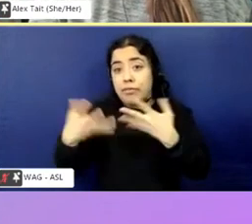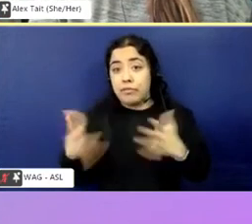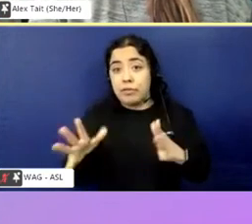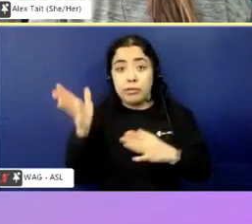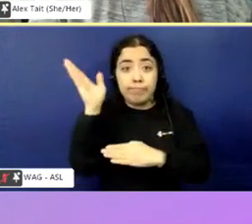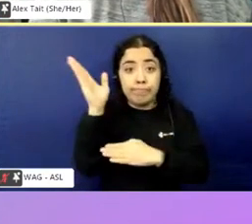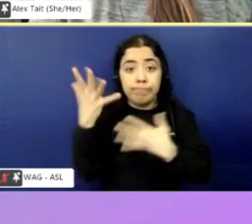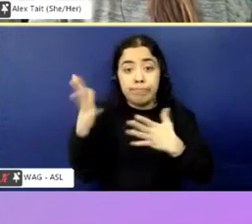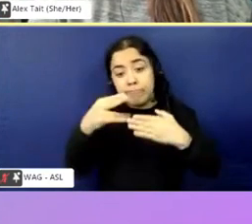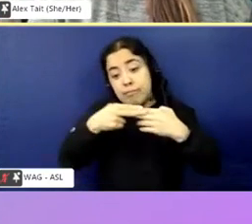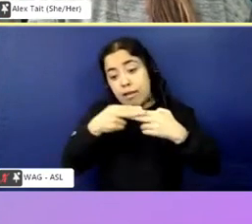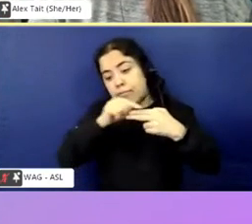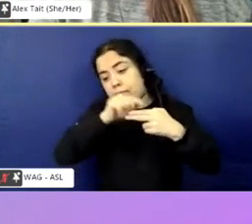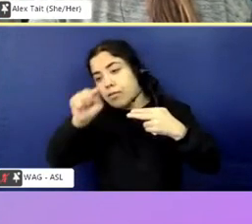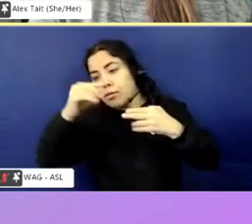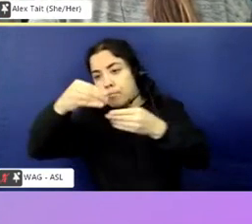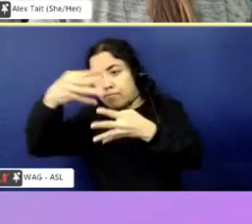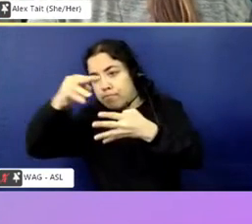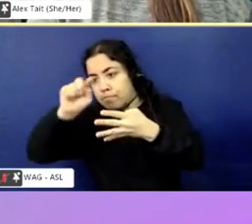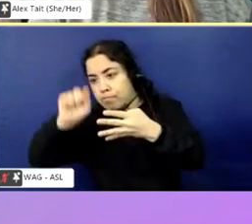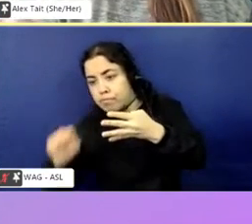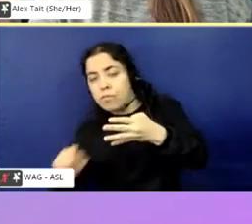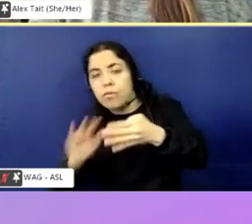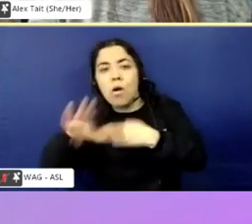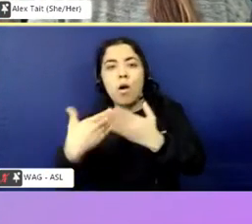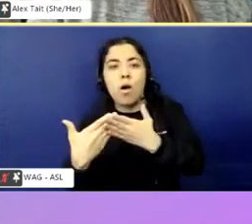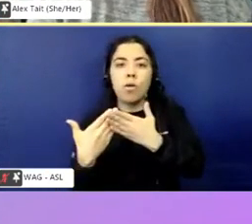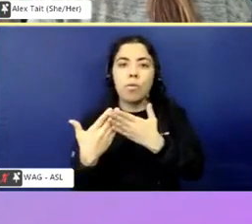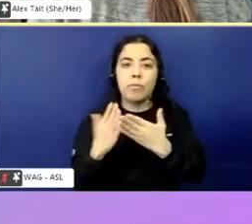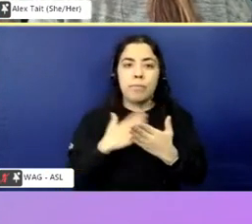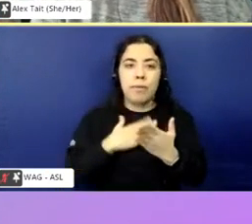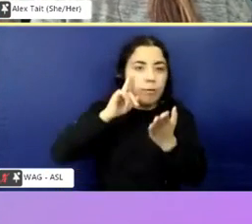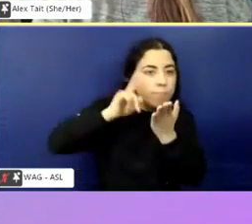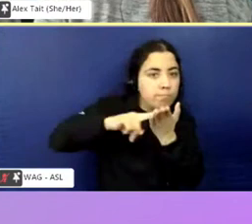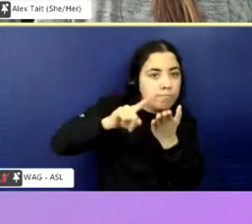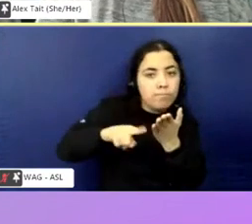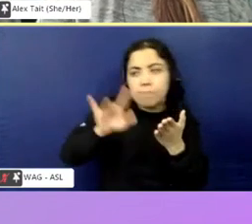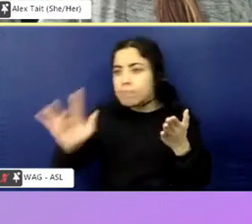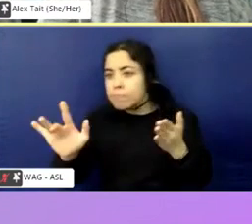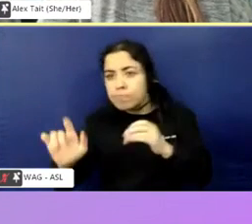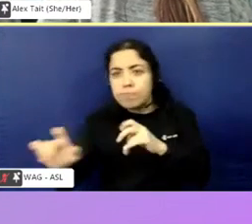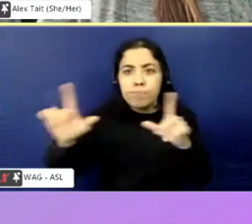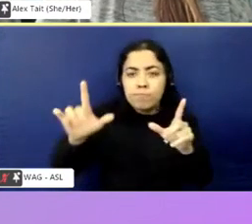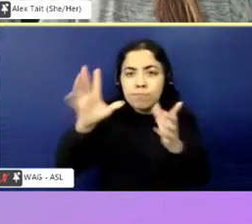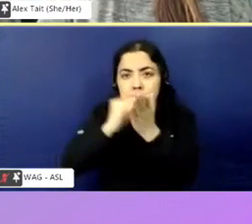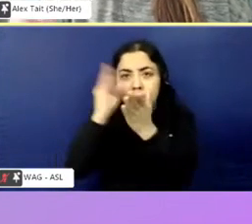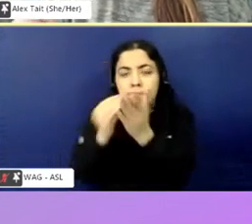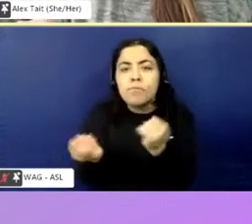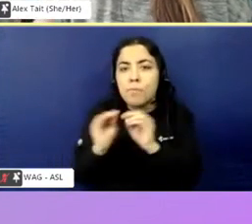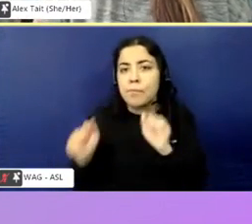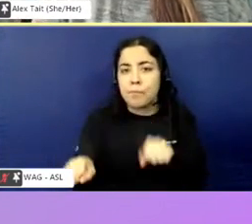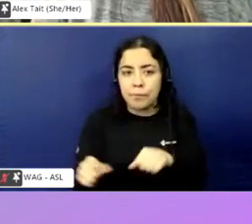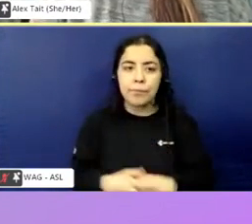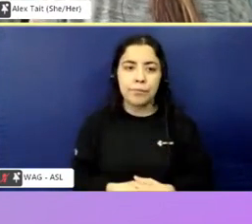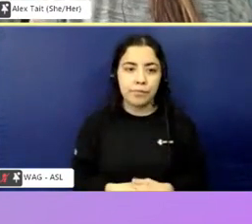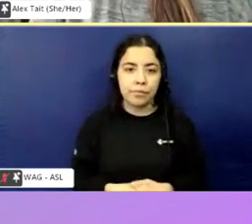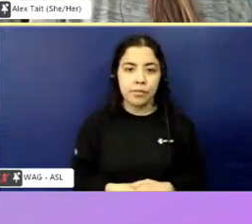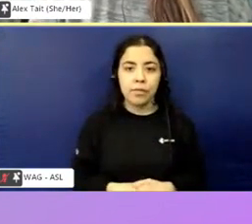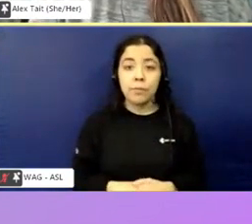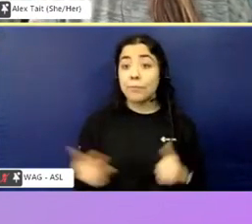read those article names. To provide attribution. There are slides at the end that have links to a lot of the resources. You will be able